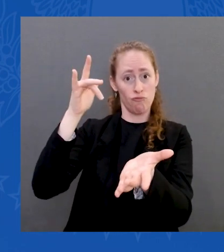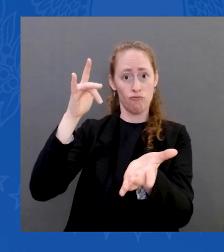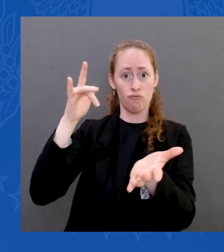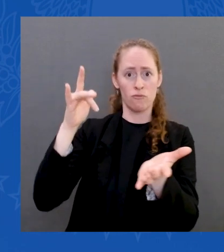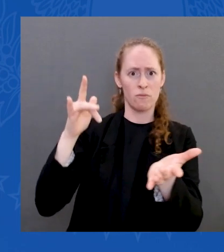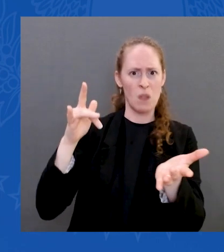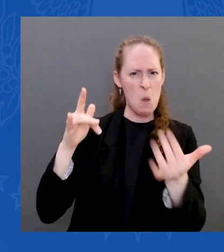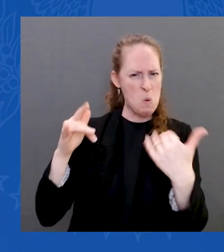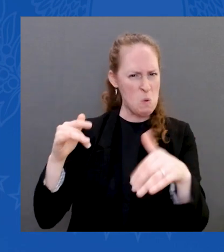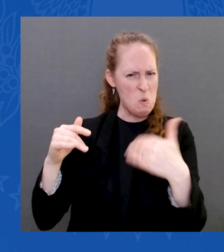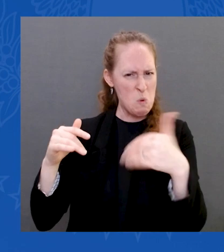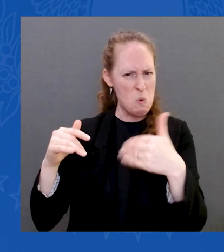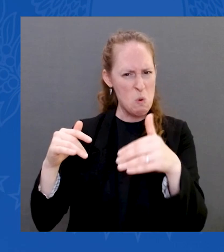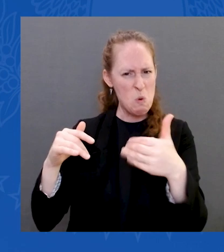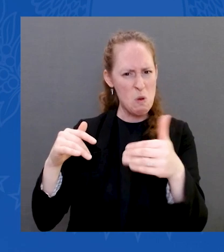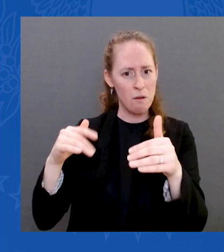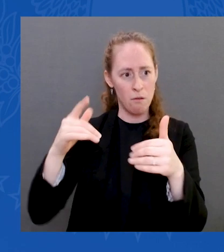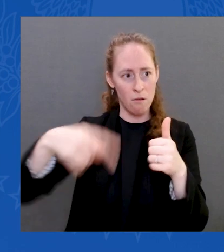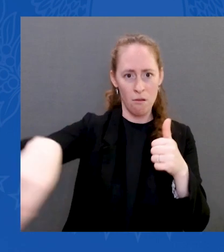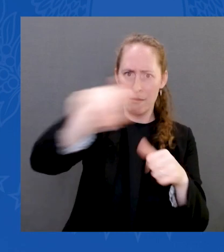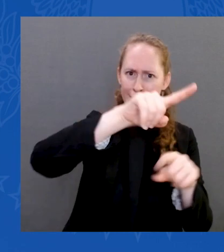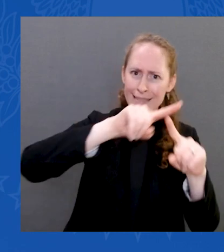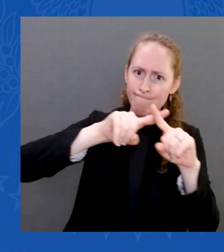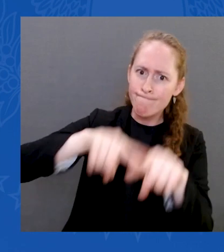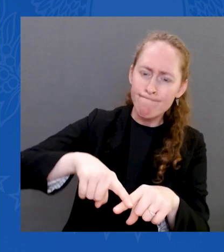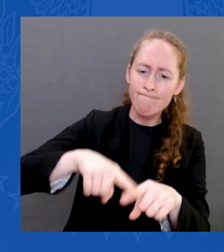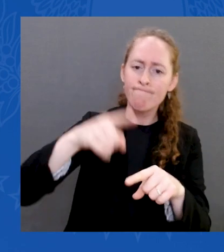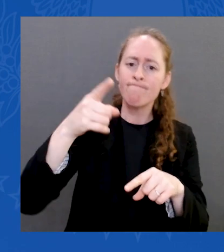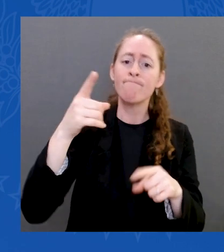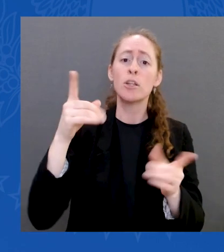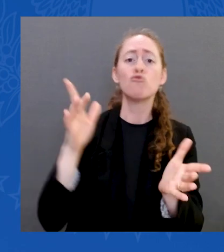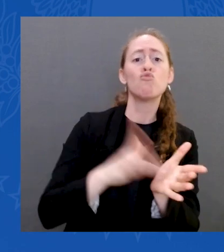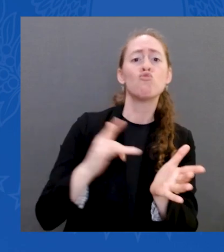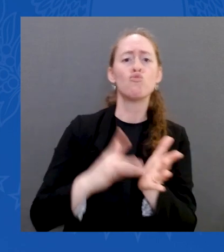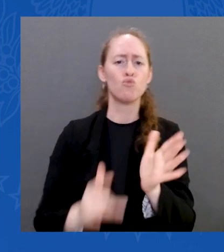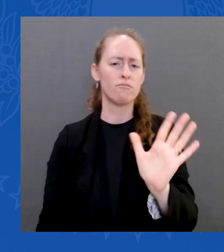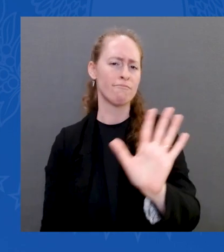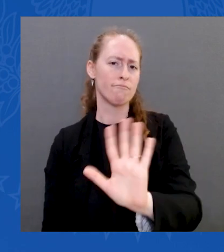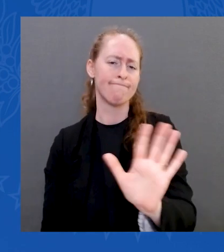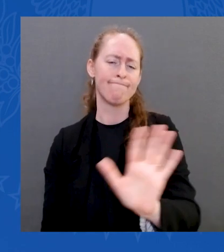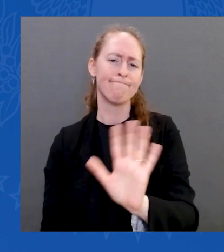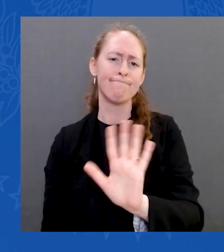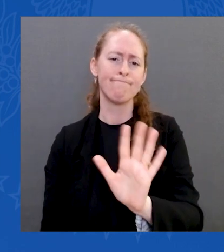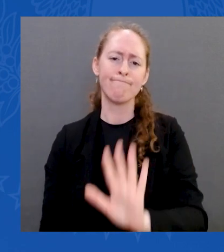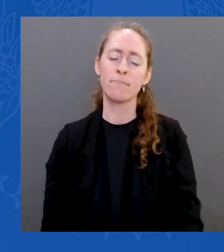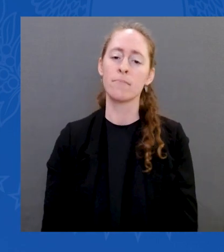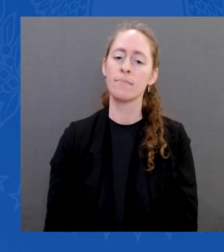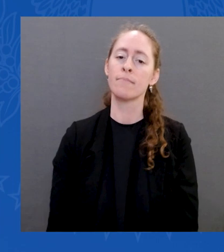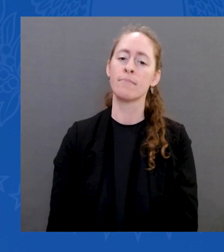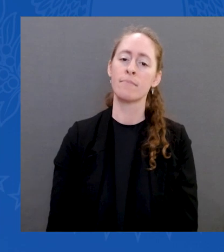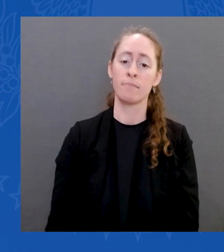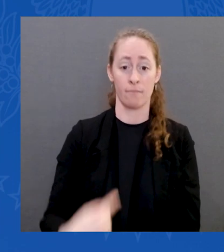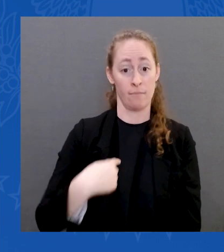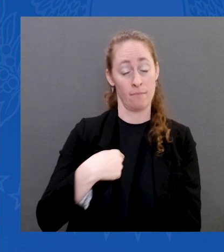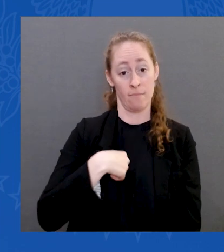just the abuse of power. And I got involved because my state was the only state in the Union, when Dr. King was murdered,